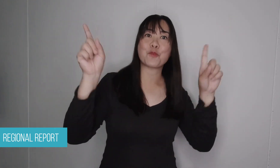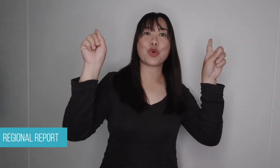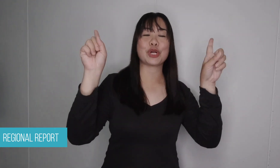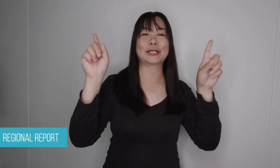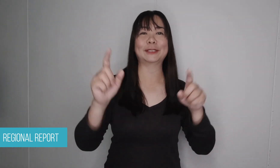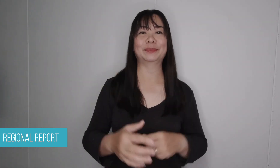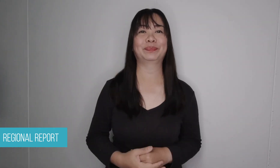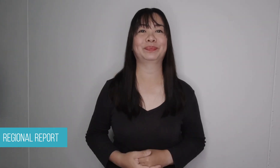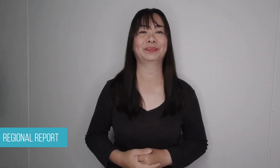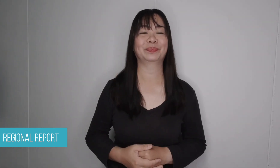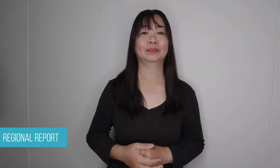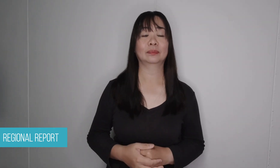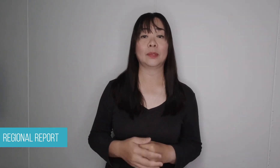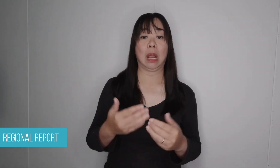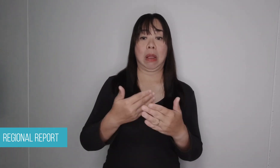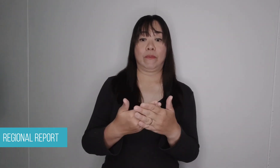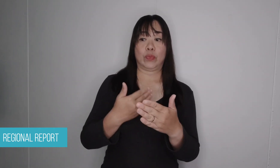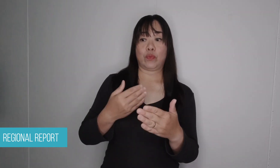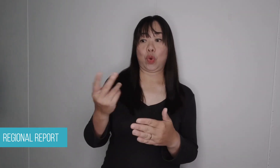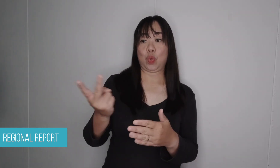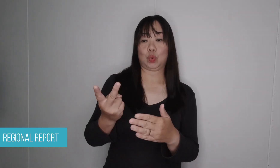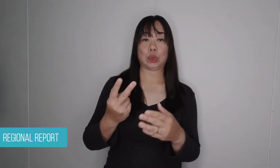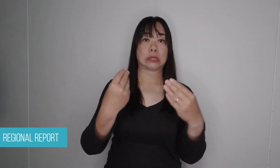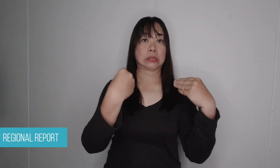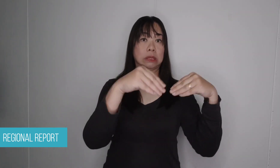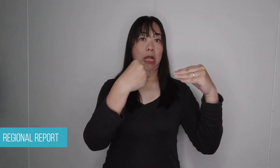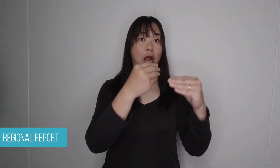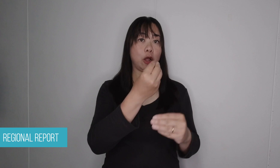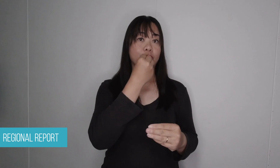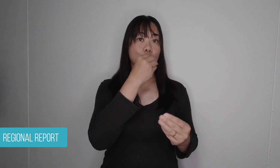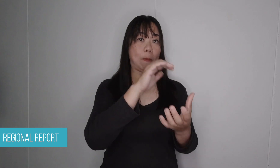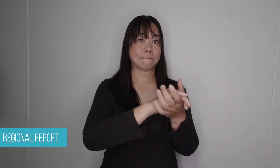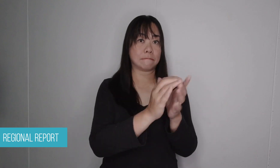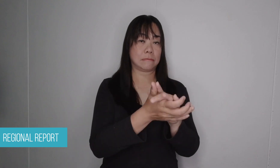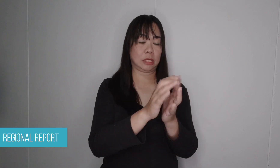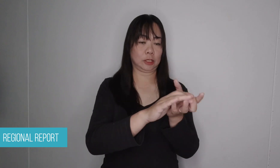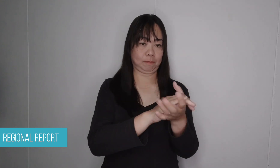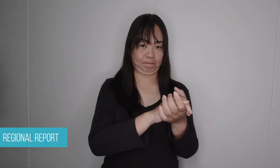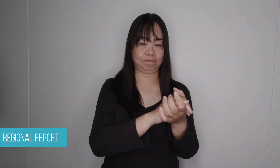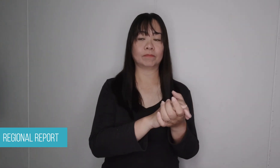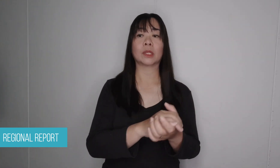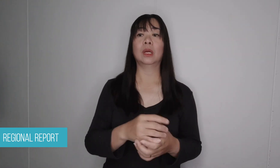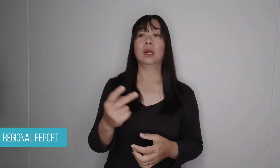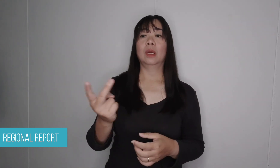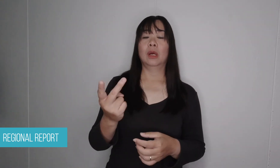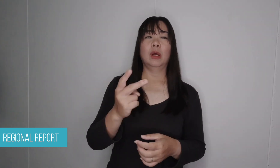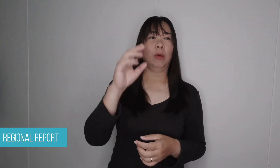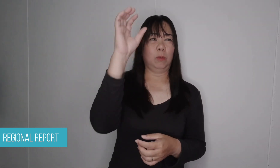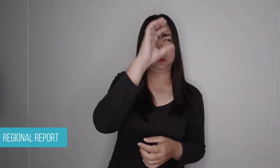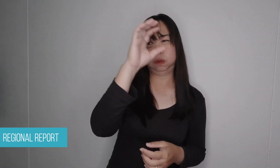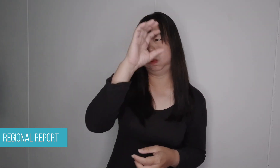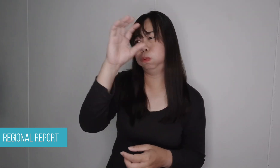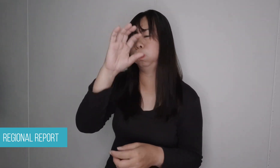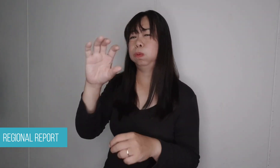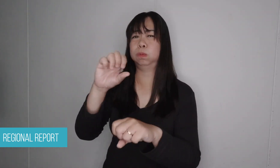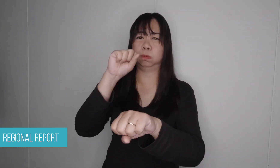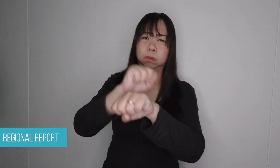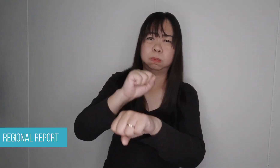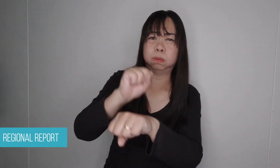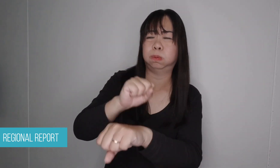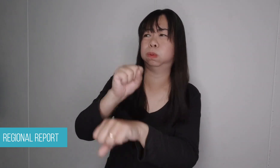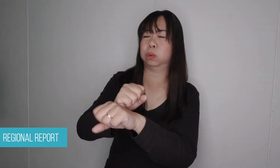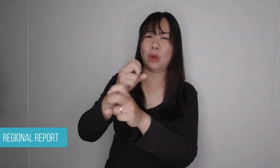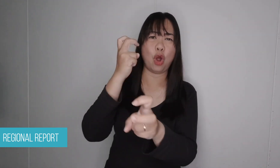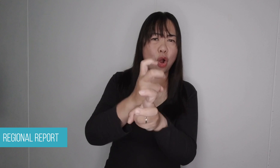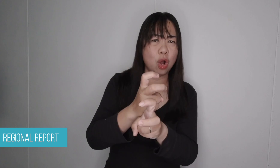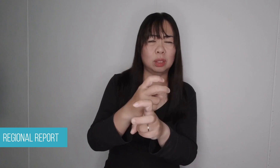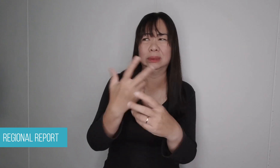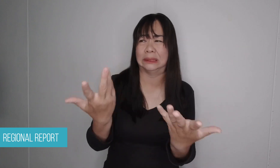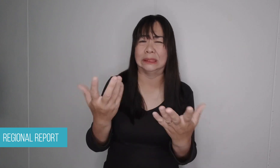burgers, Farid and Idzham struggled to find a job and were unemployed.